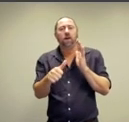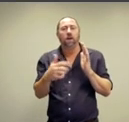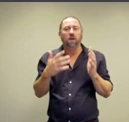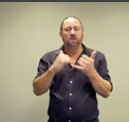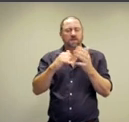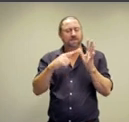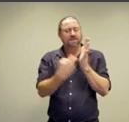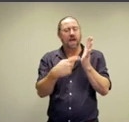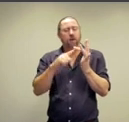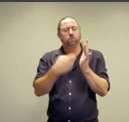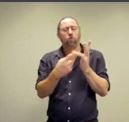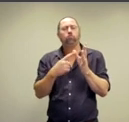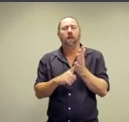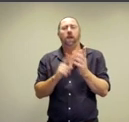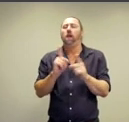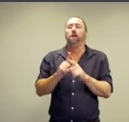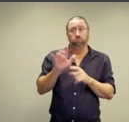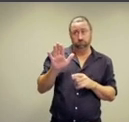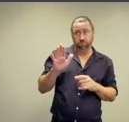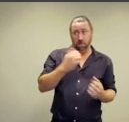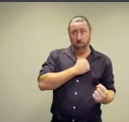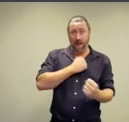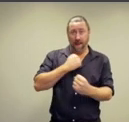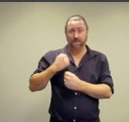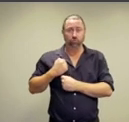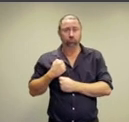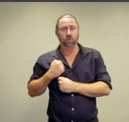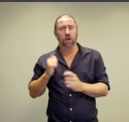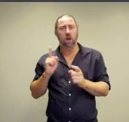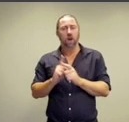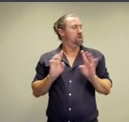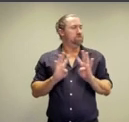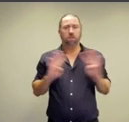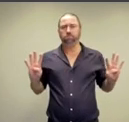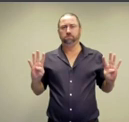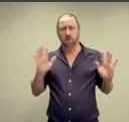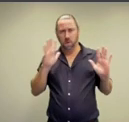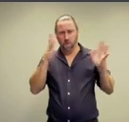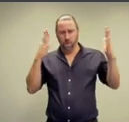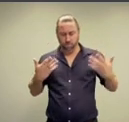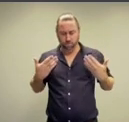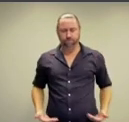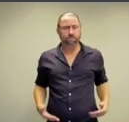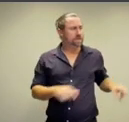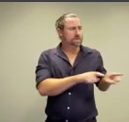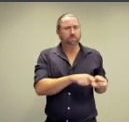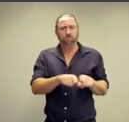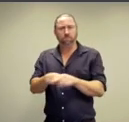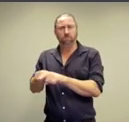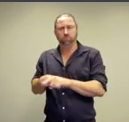and other sartorial references to military creates this kind of crisp militant-like